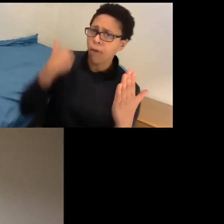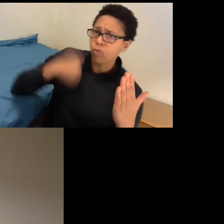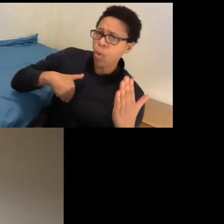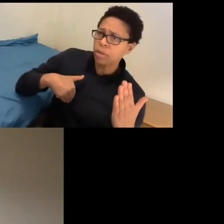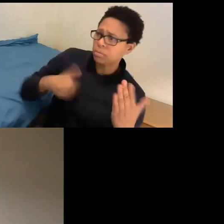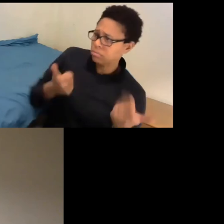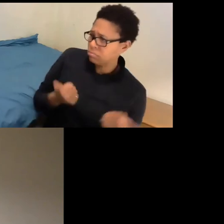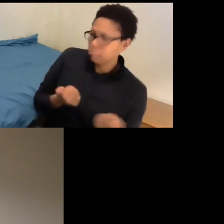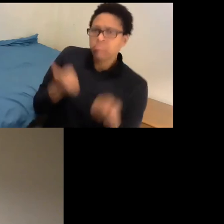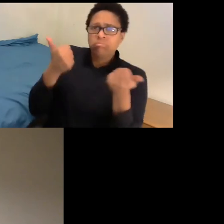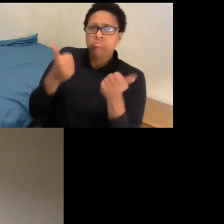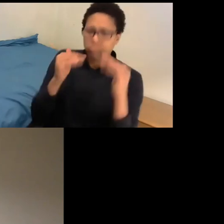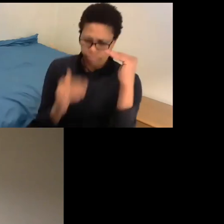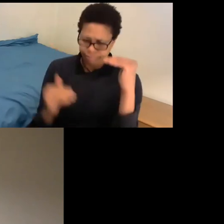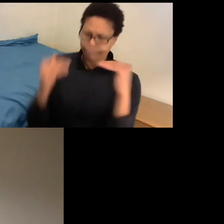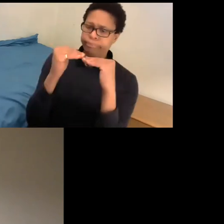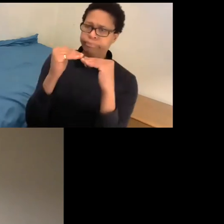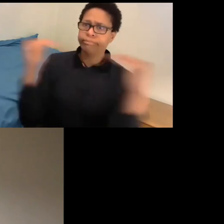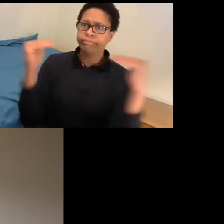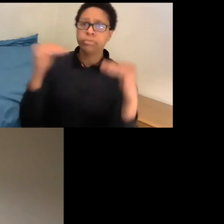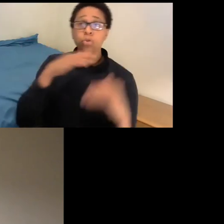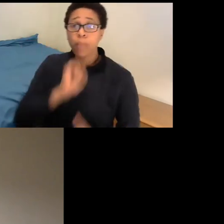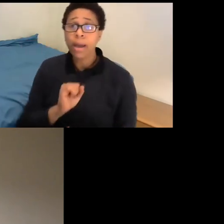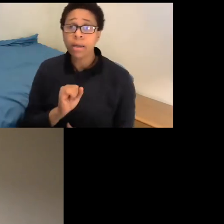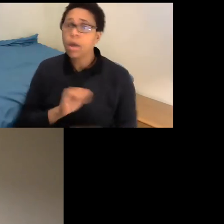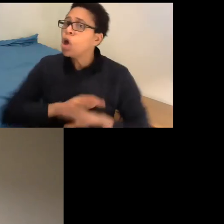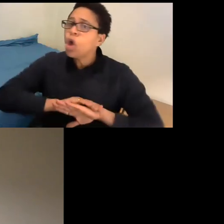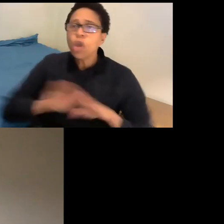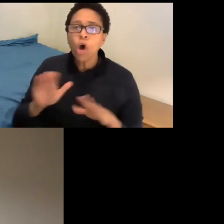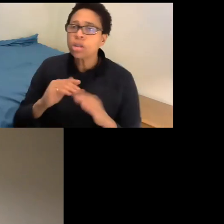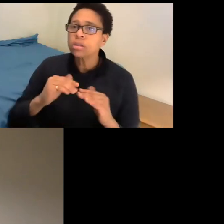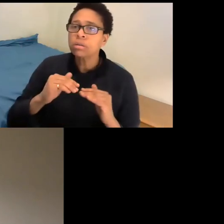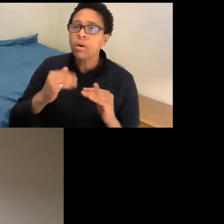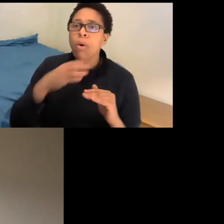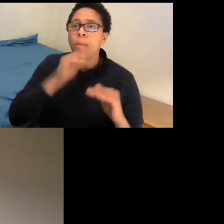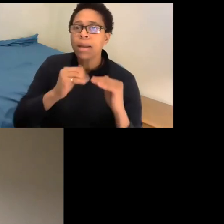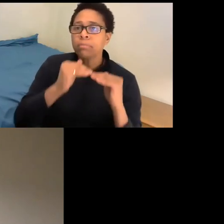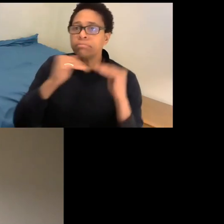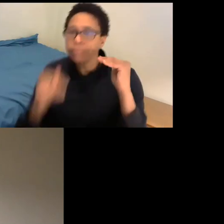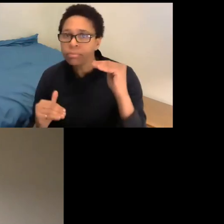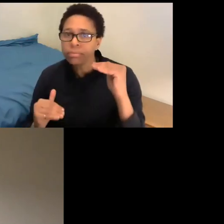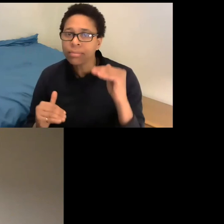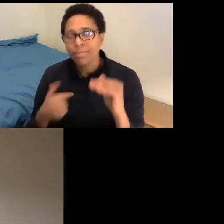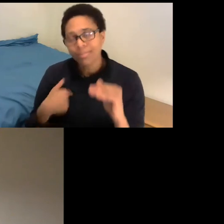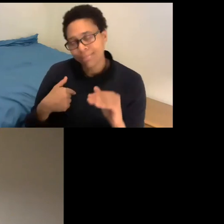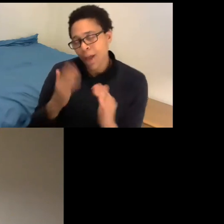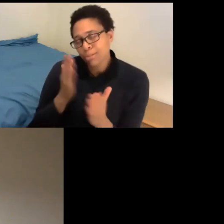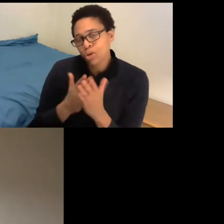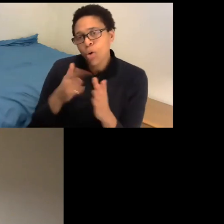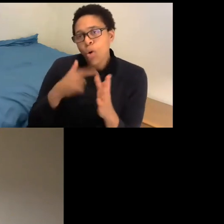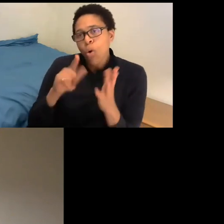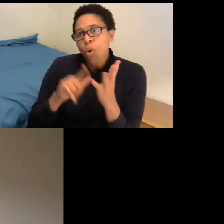Muslim, to challenge those right. Audrey Lorde might have something to say about that. Like, you can't use the Master's